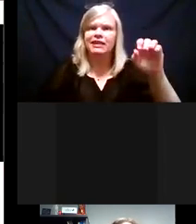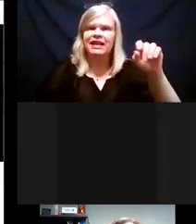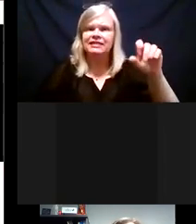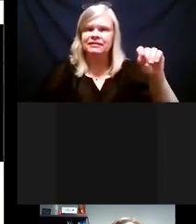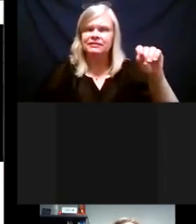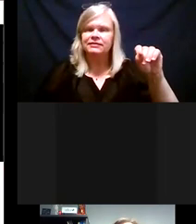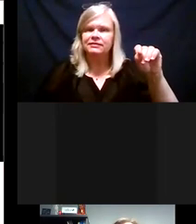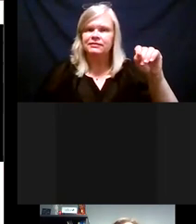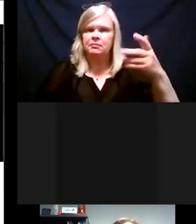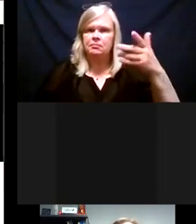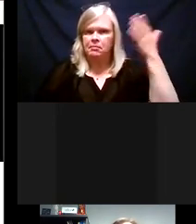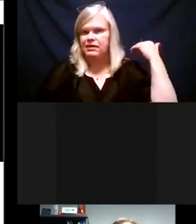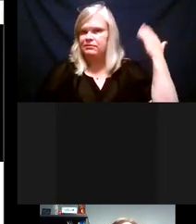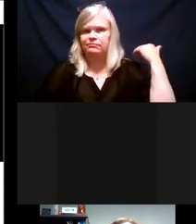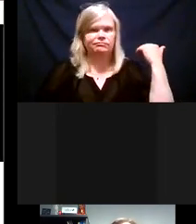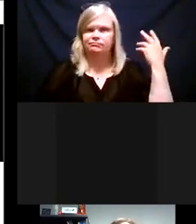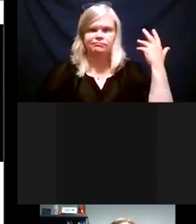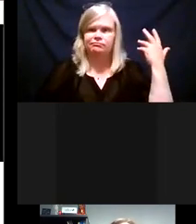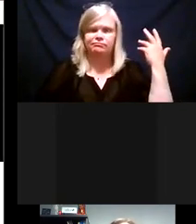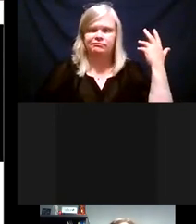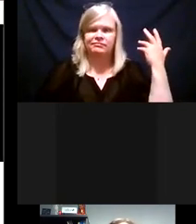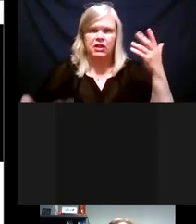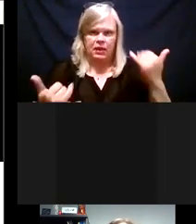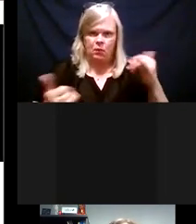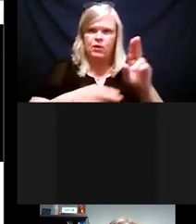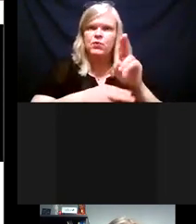BARRED. BUT I WOULD ALSO ADD TO THE